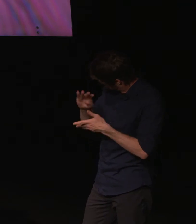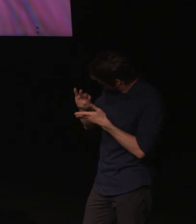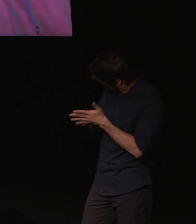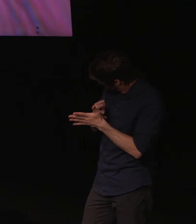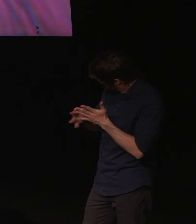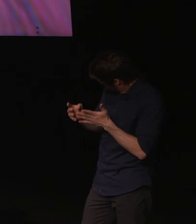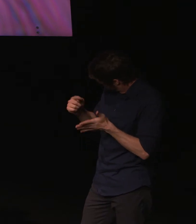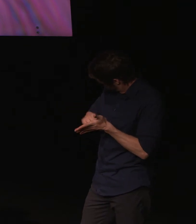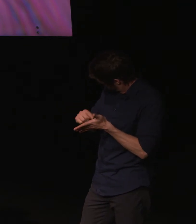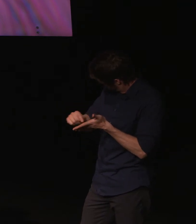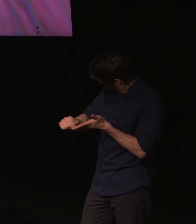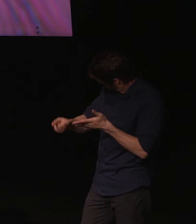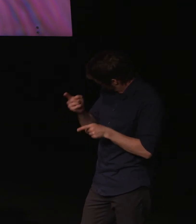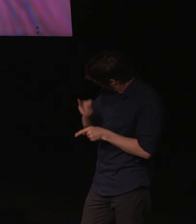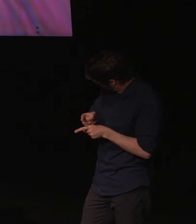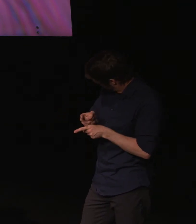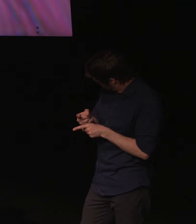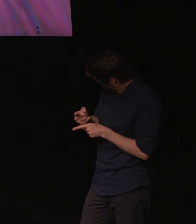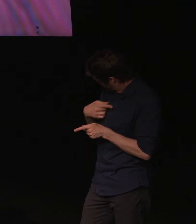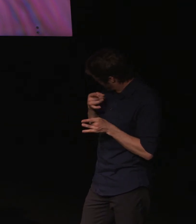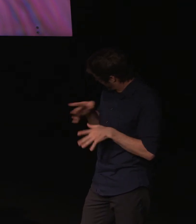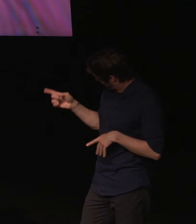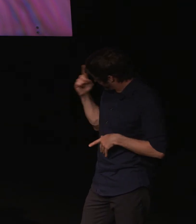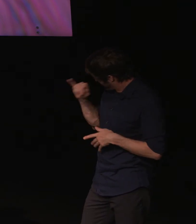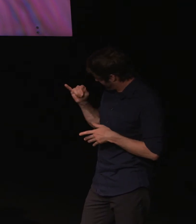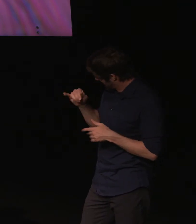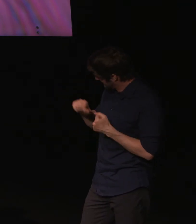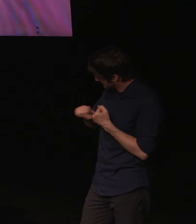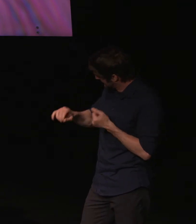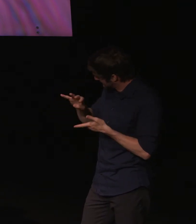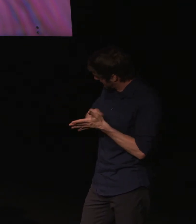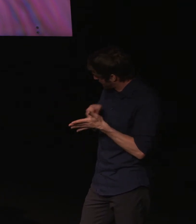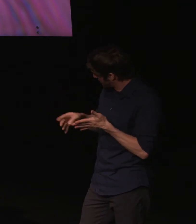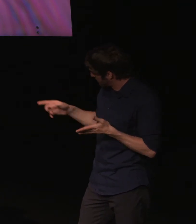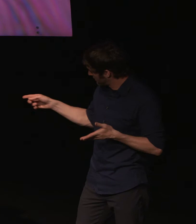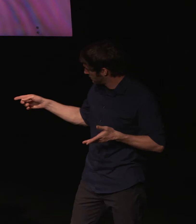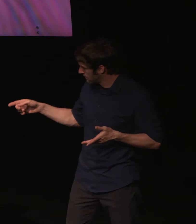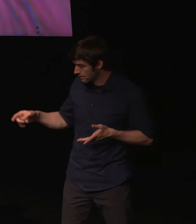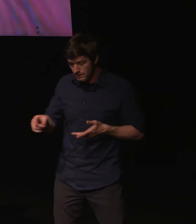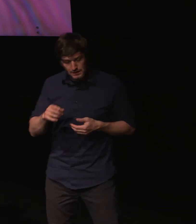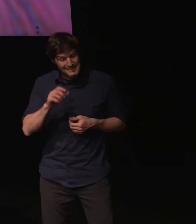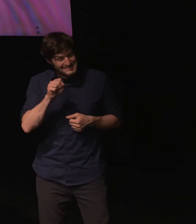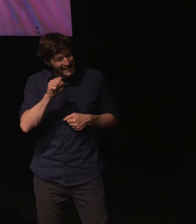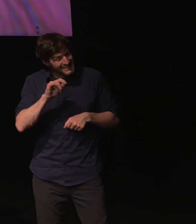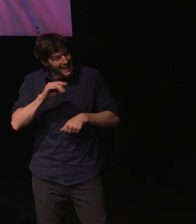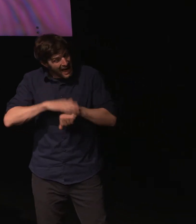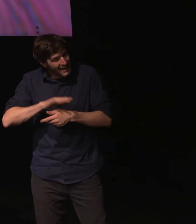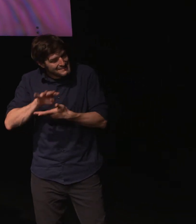"Err... Yes, but it wouldn't be solved by Wednesday, if it wasn't.